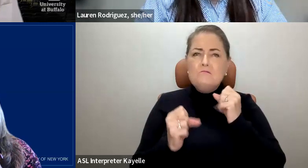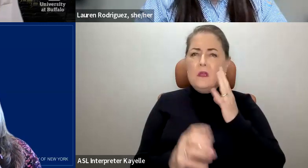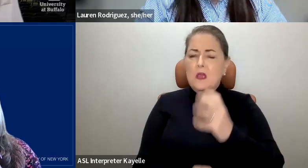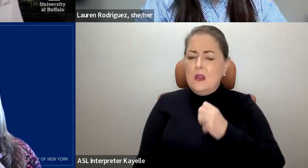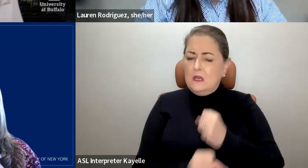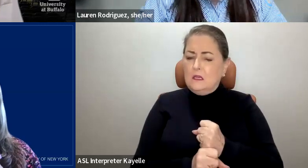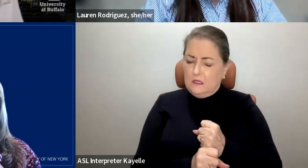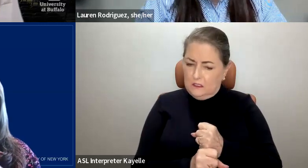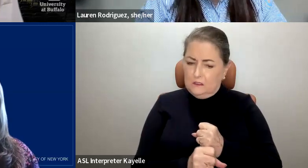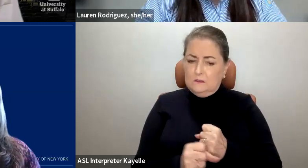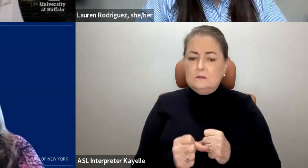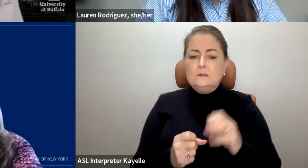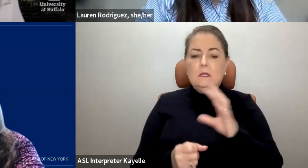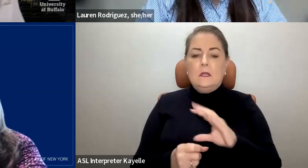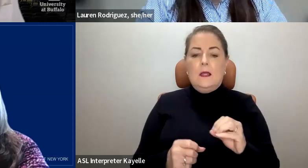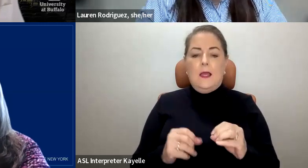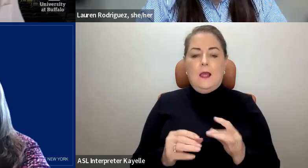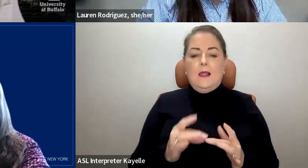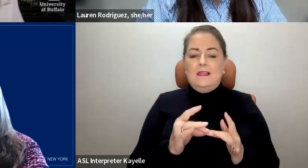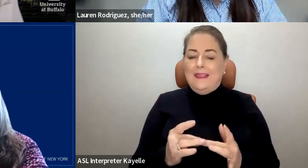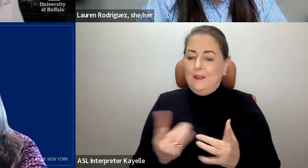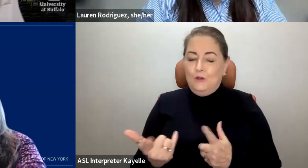leading up to this with really just limited resources and note